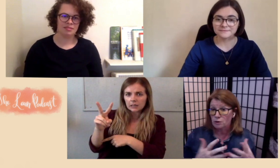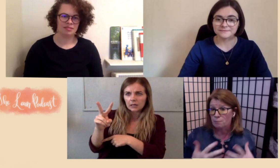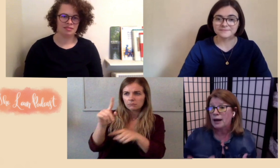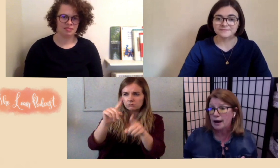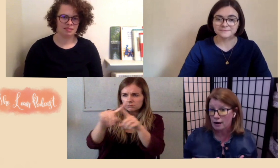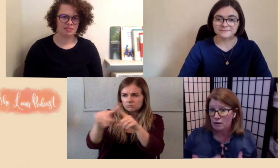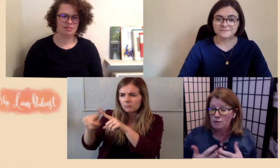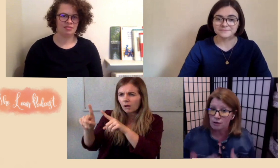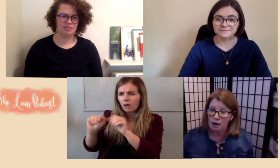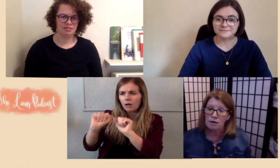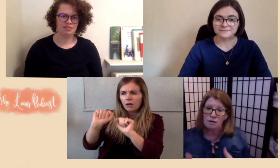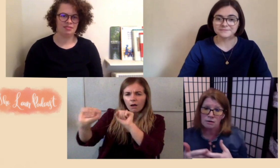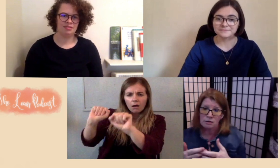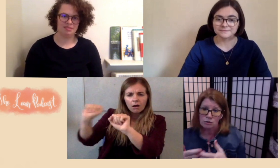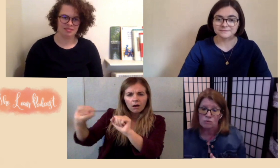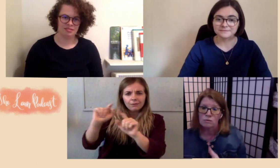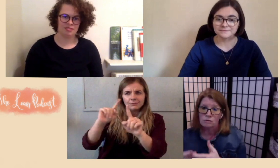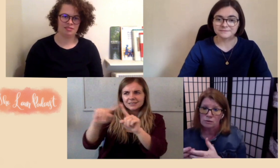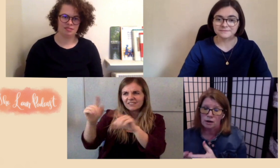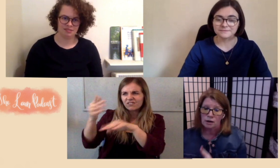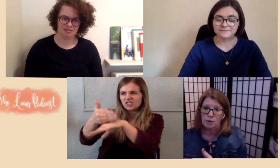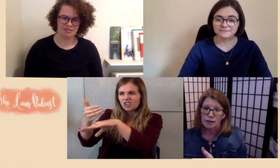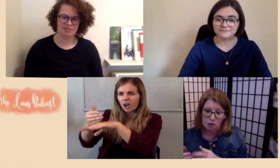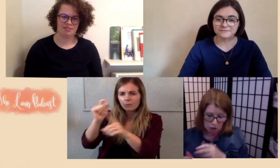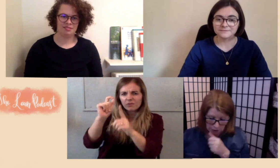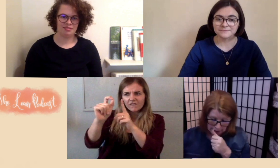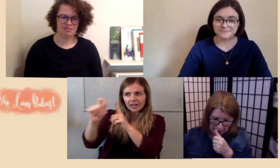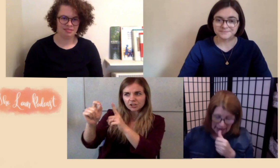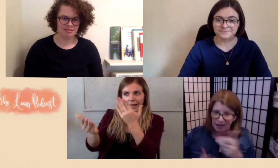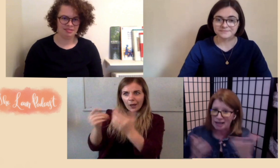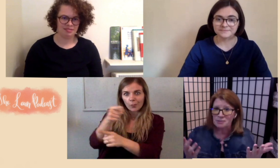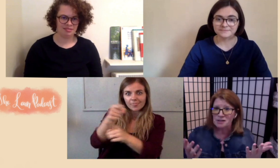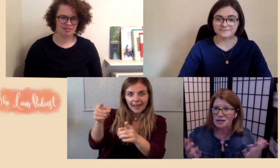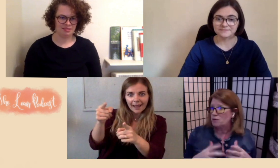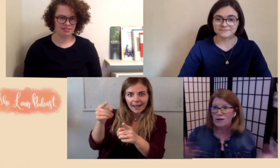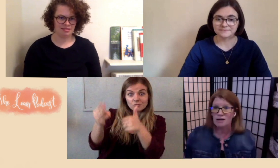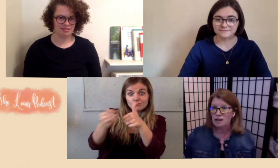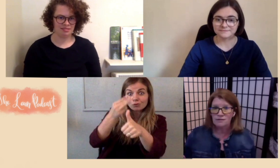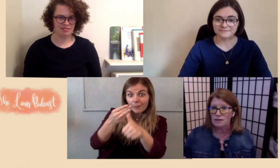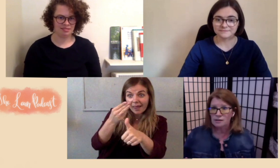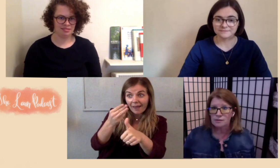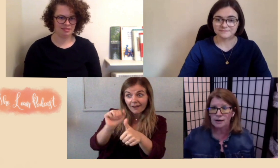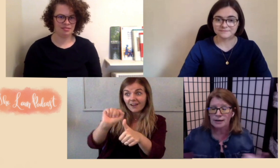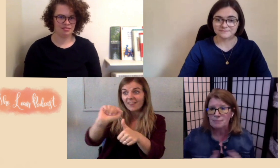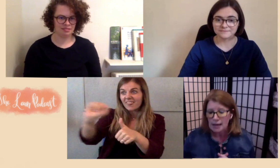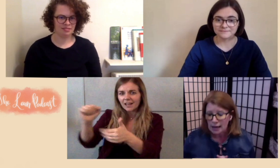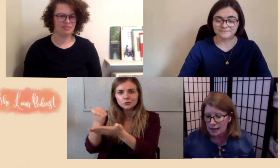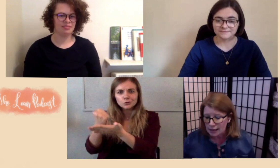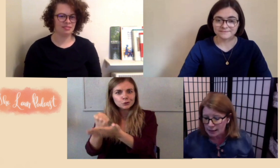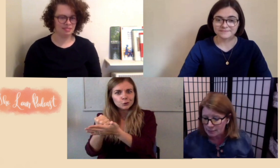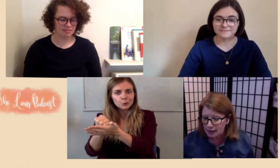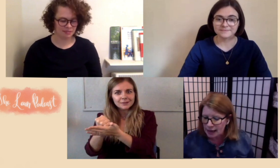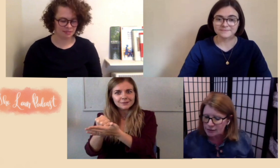And so it could have been the case that I could have said, because I would sit down with my colleagues.